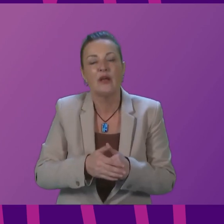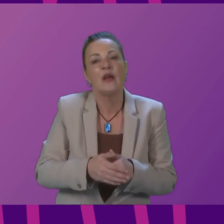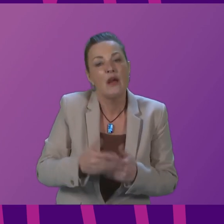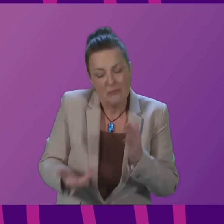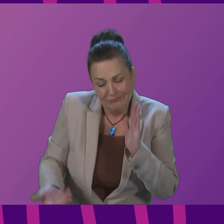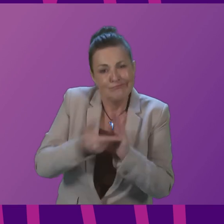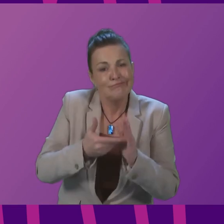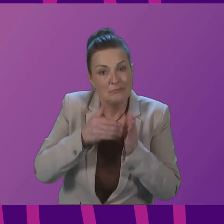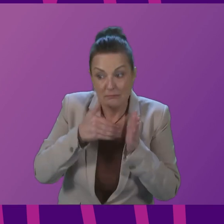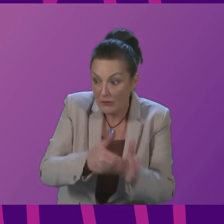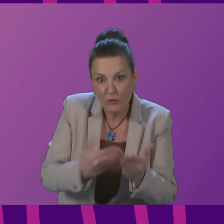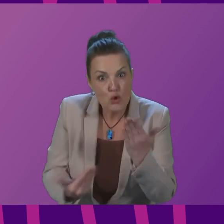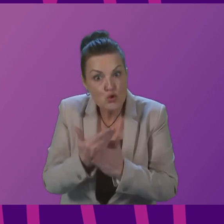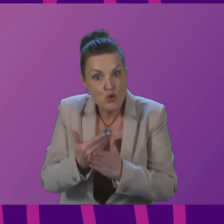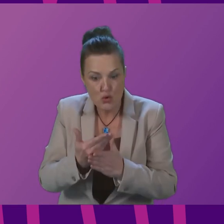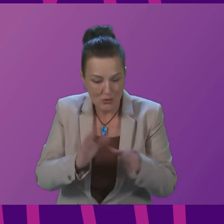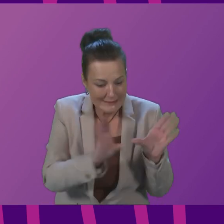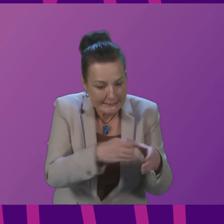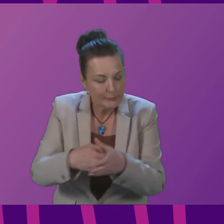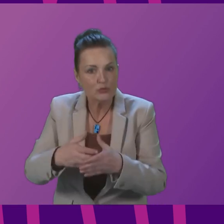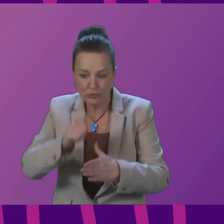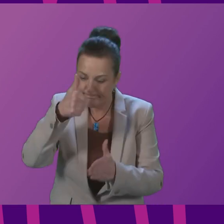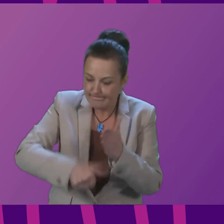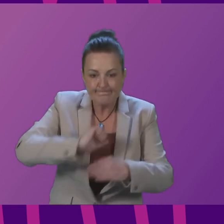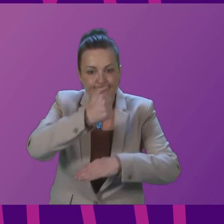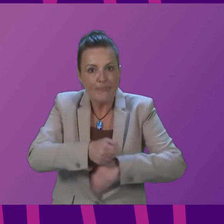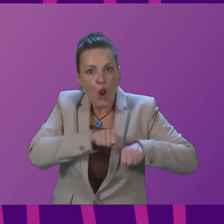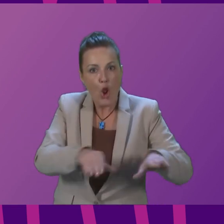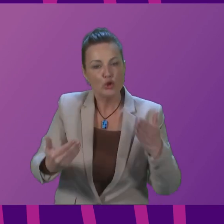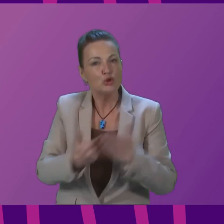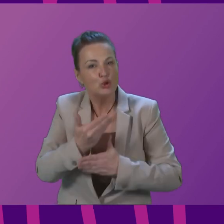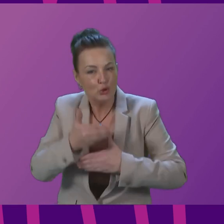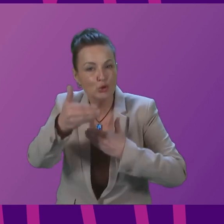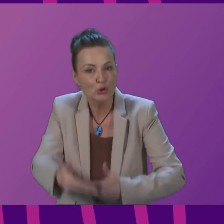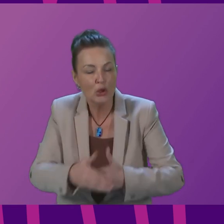Two new programmes—the interface care programme and the discharge without delay programme—have